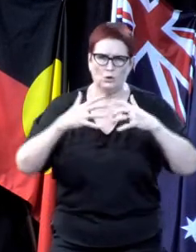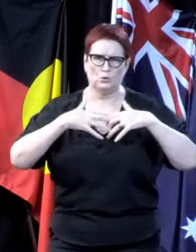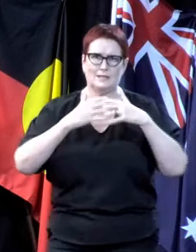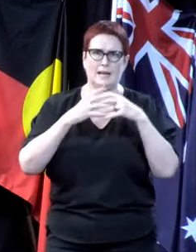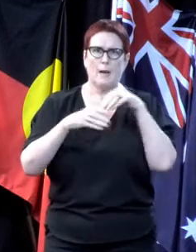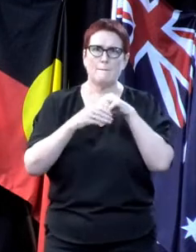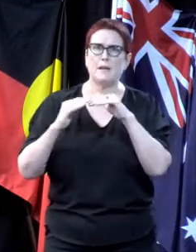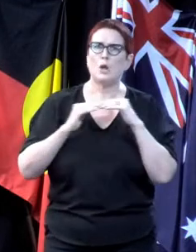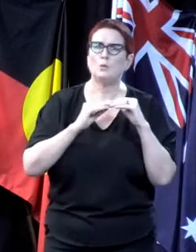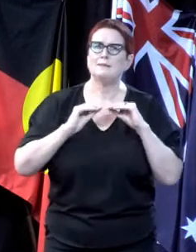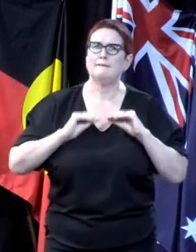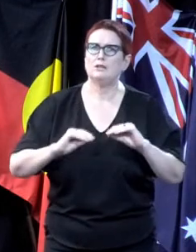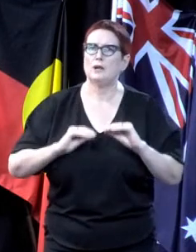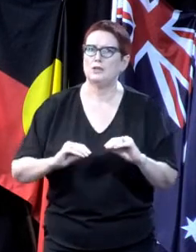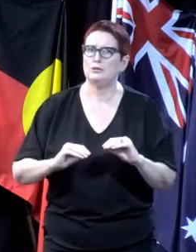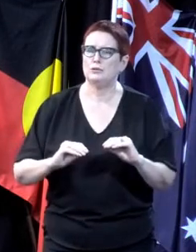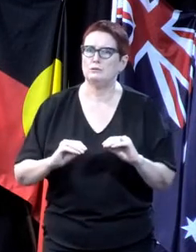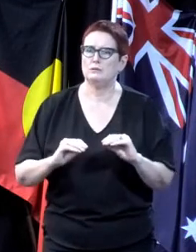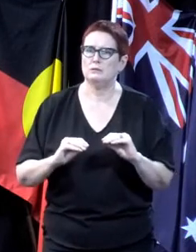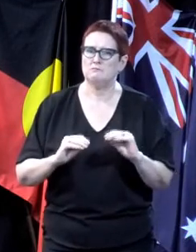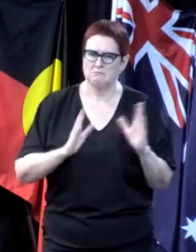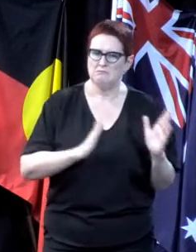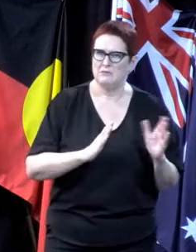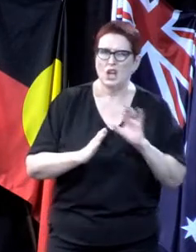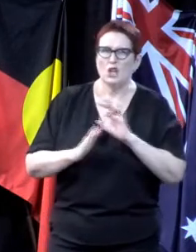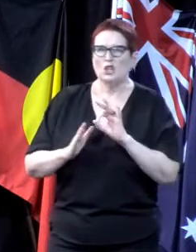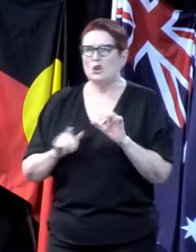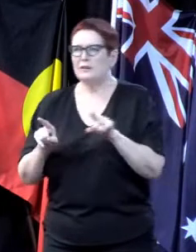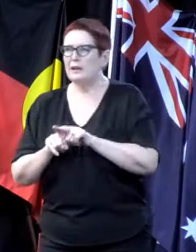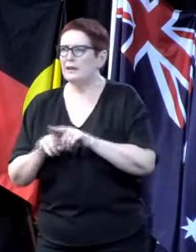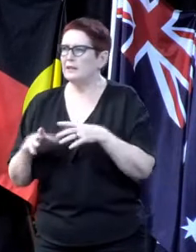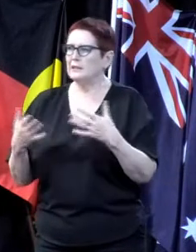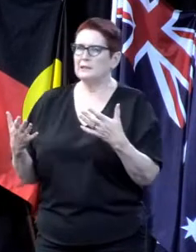to having corporate knowledge box of information